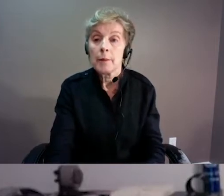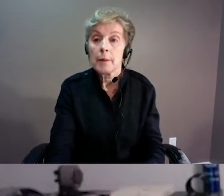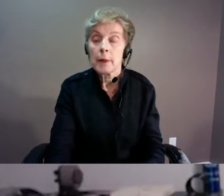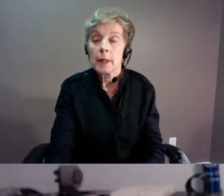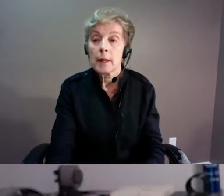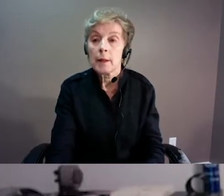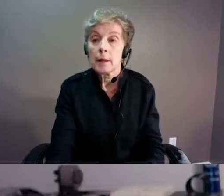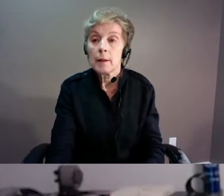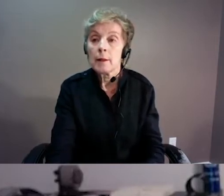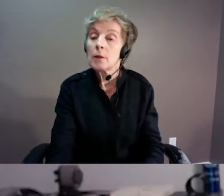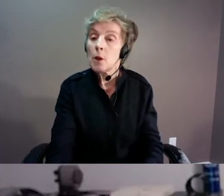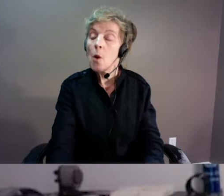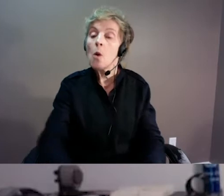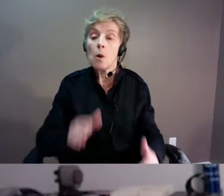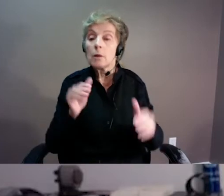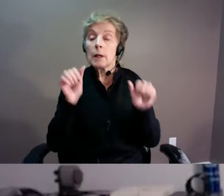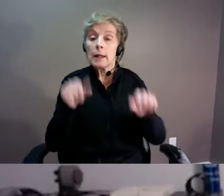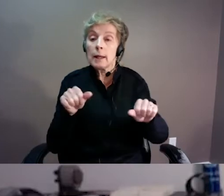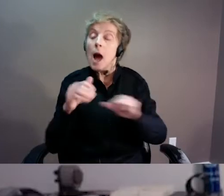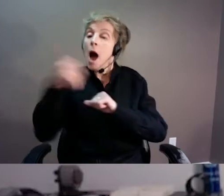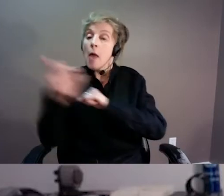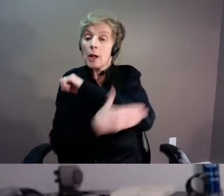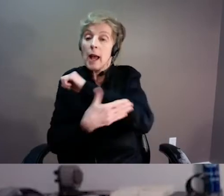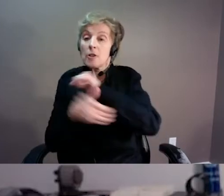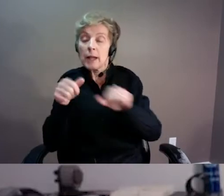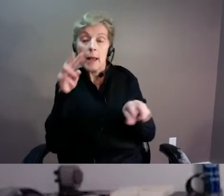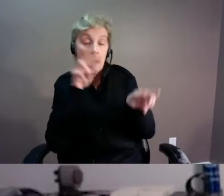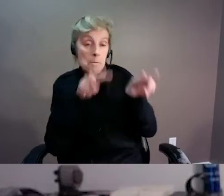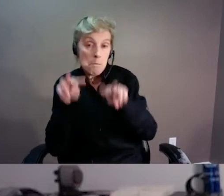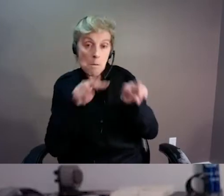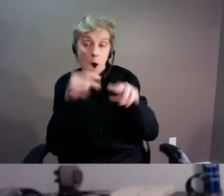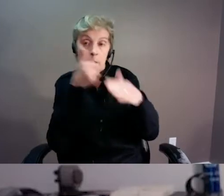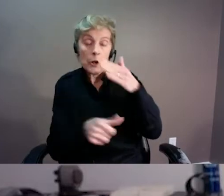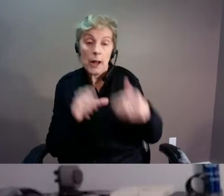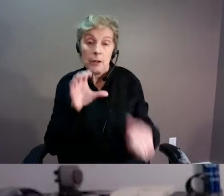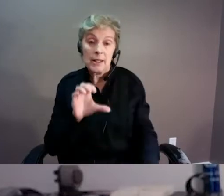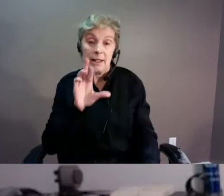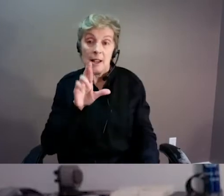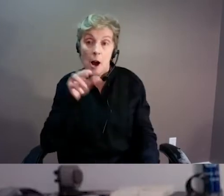monitor their obligations under the CRPD. And when the liberal government